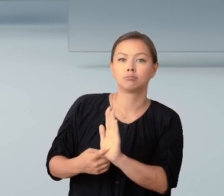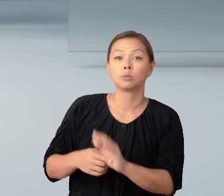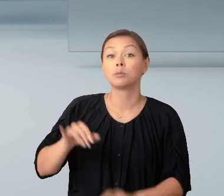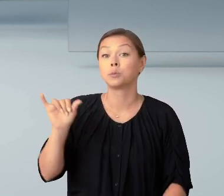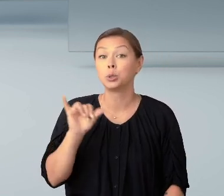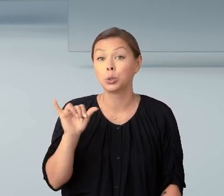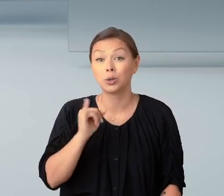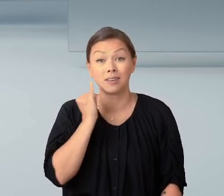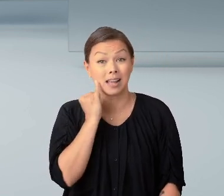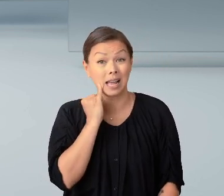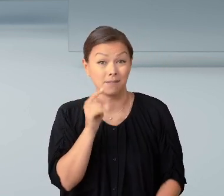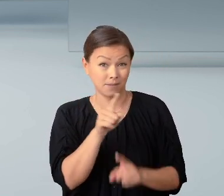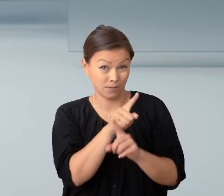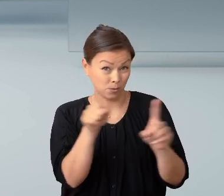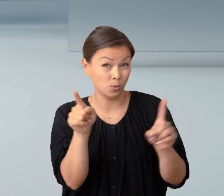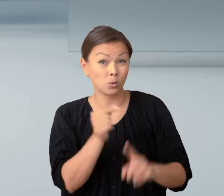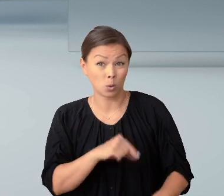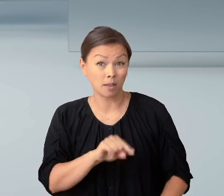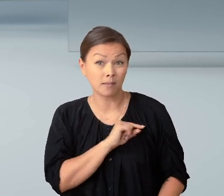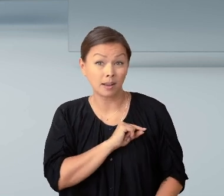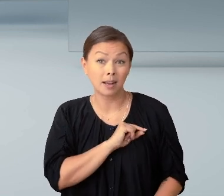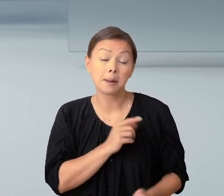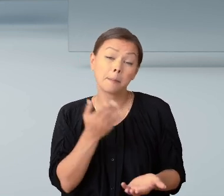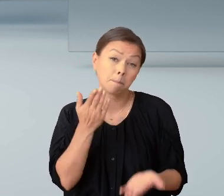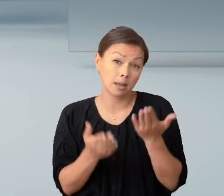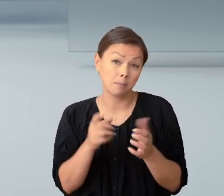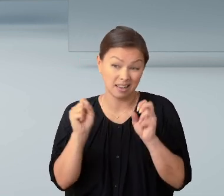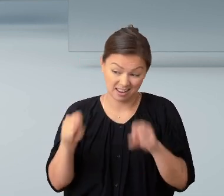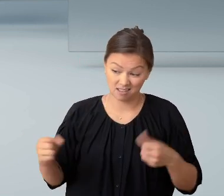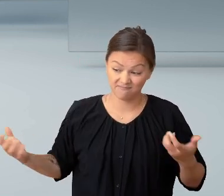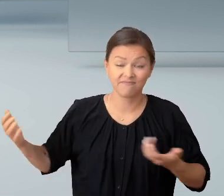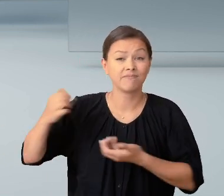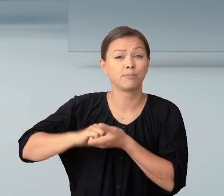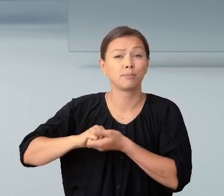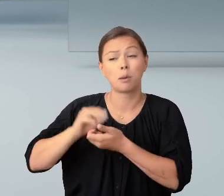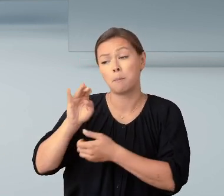right? And eligible customers may also collaborate closely with